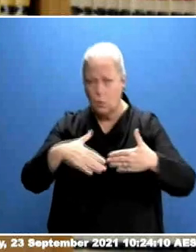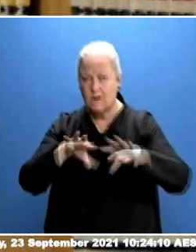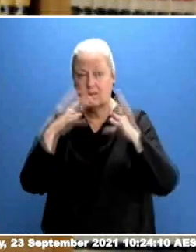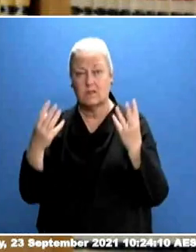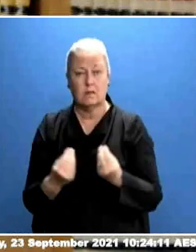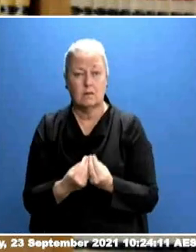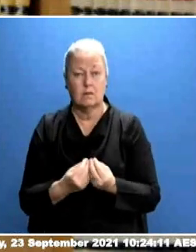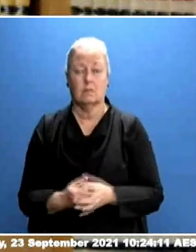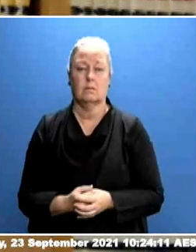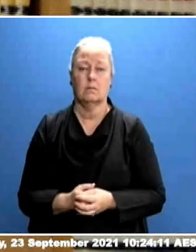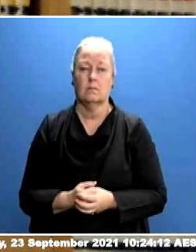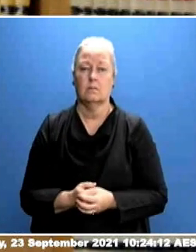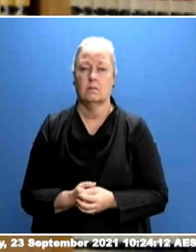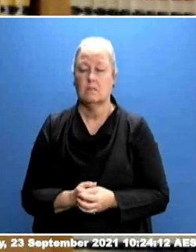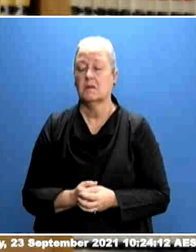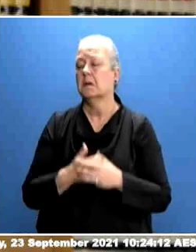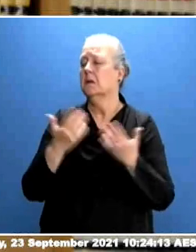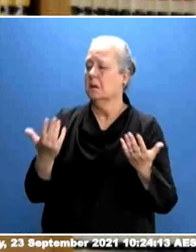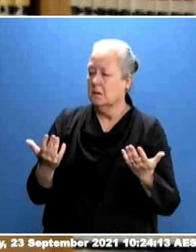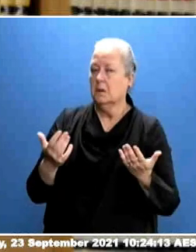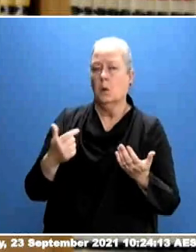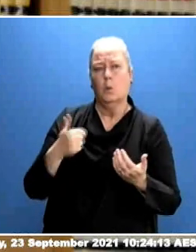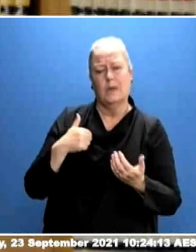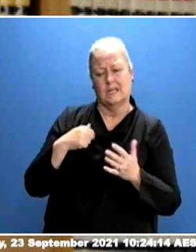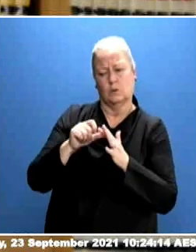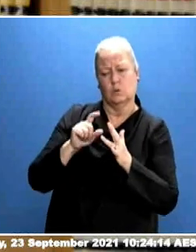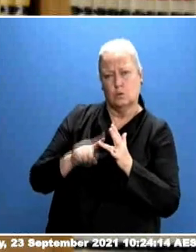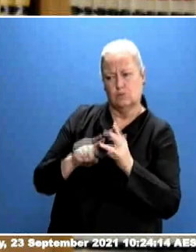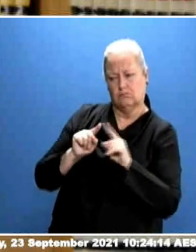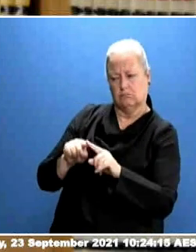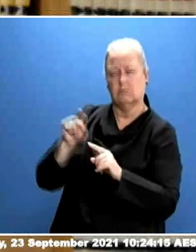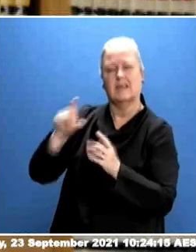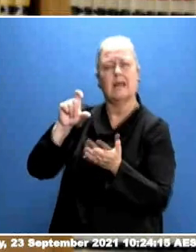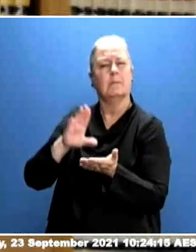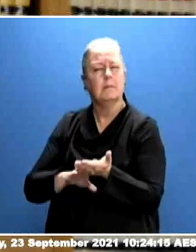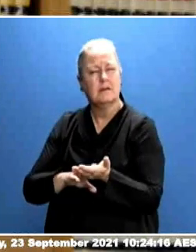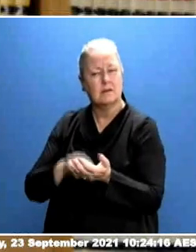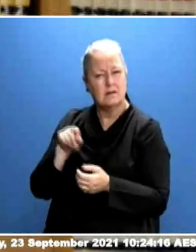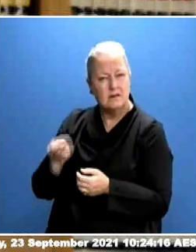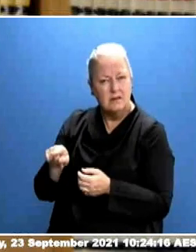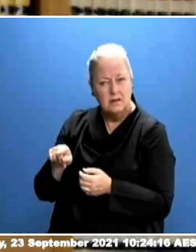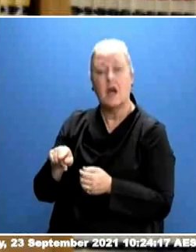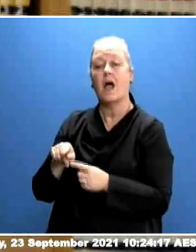Whilst we do rely on the case manager being as the primary guardian someone who holds responsibility over those actions,